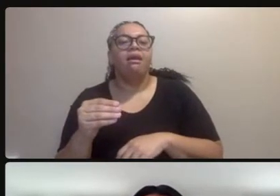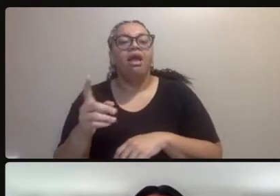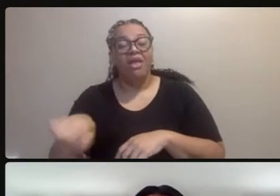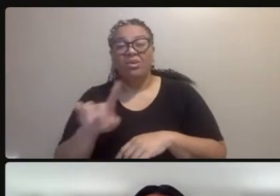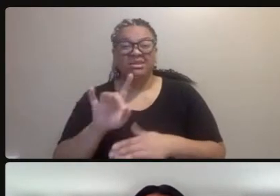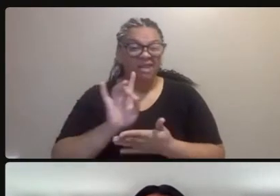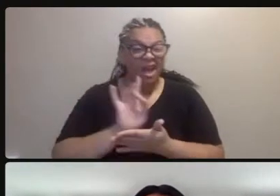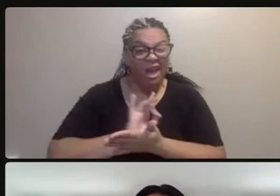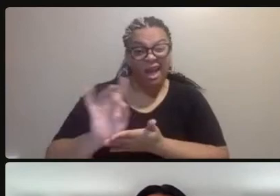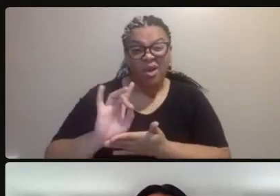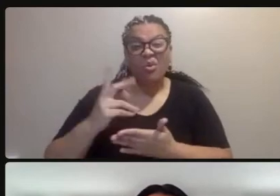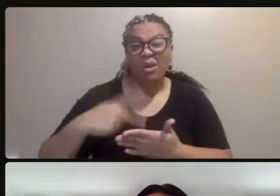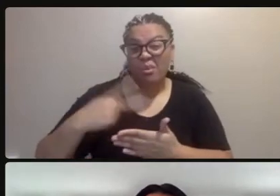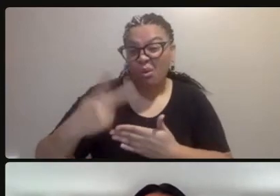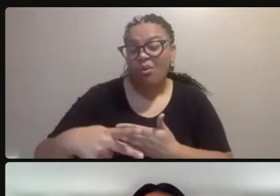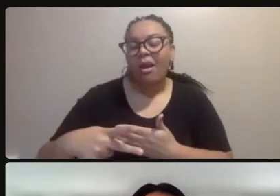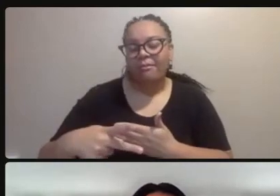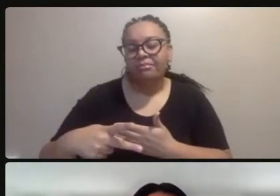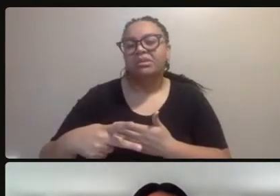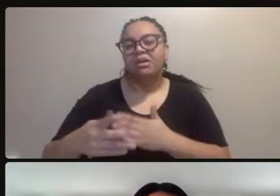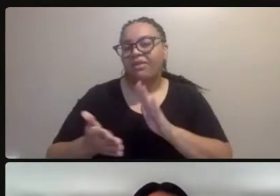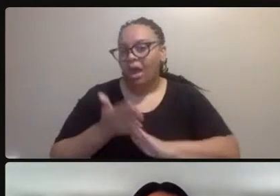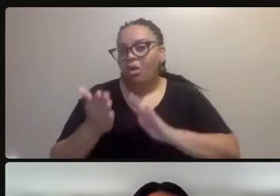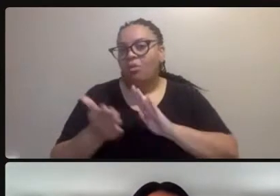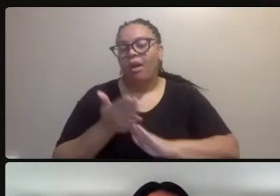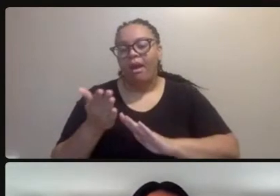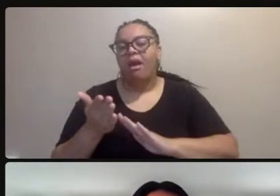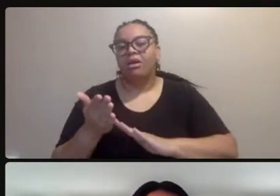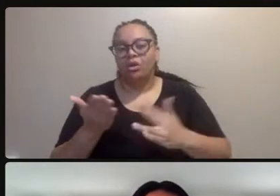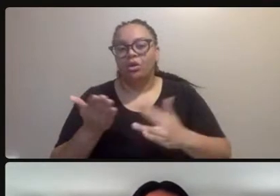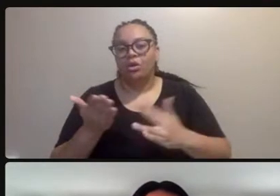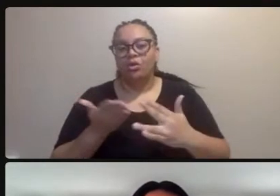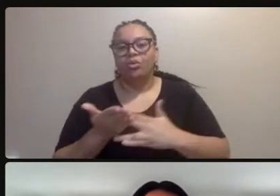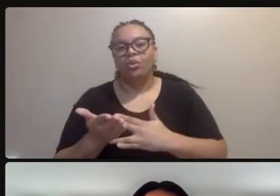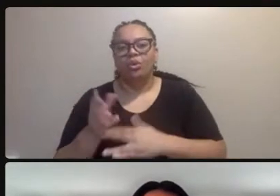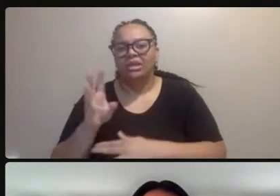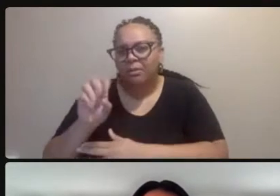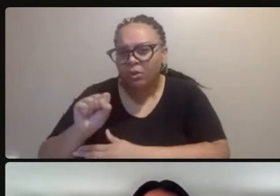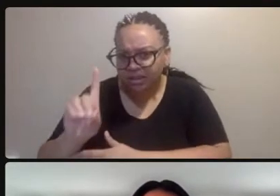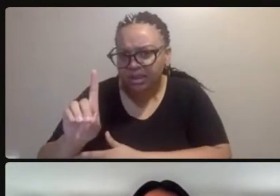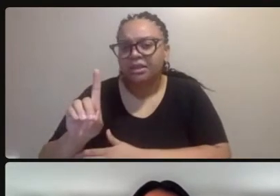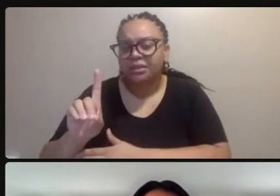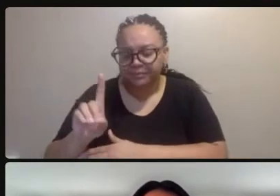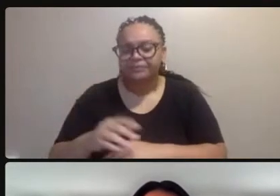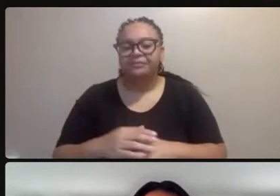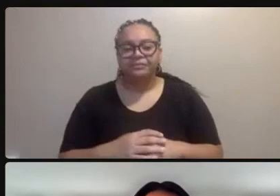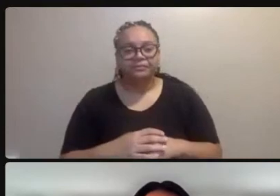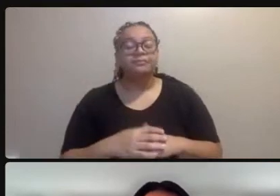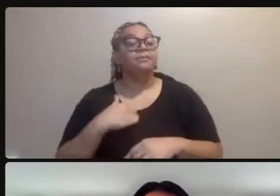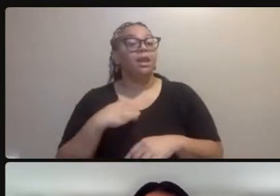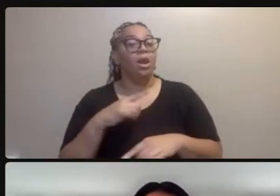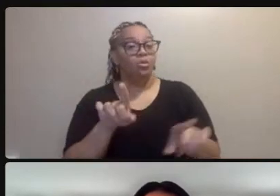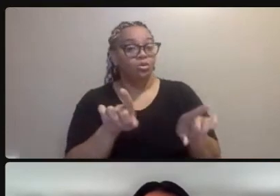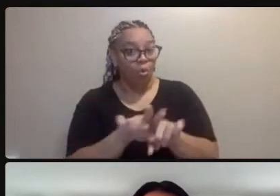AND THAT WAS PRIMARILY EIGHT